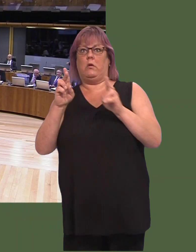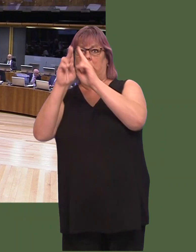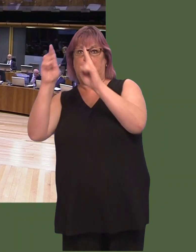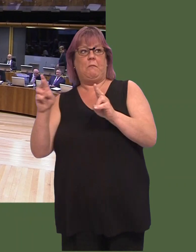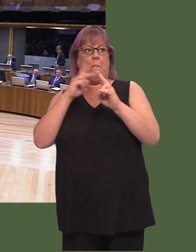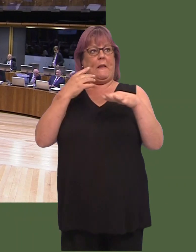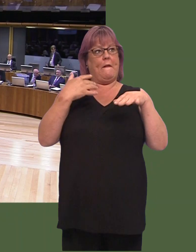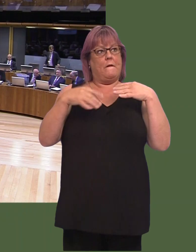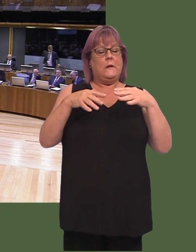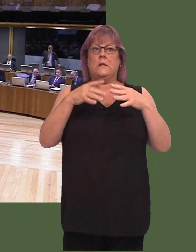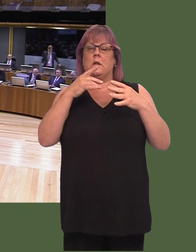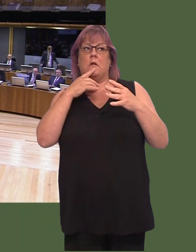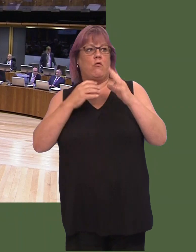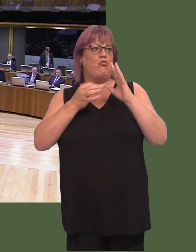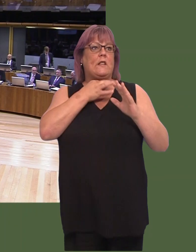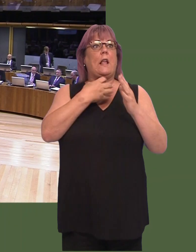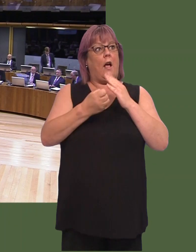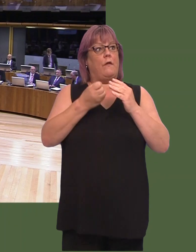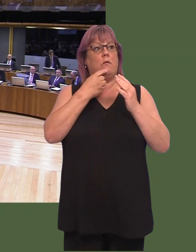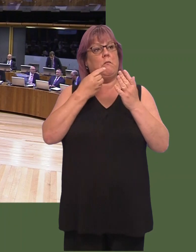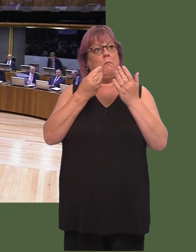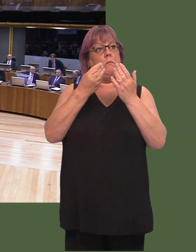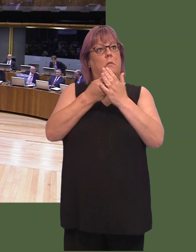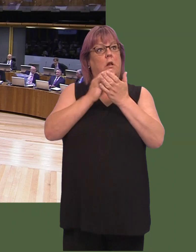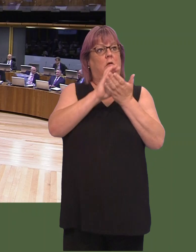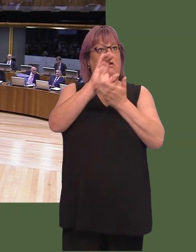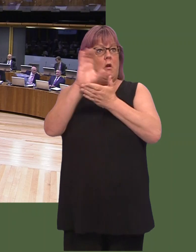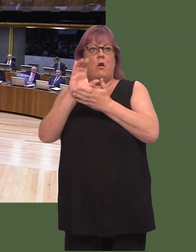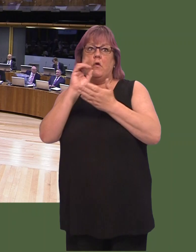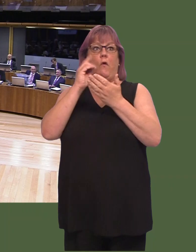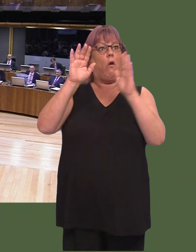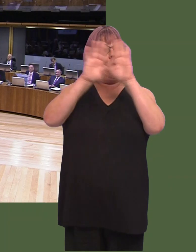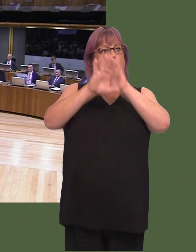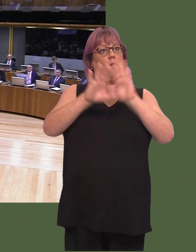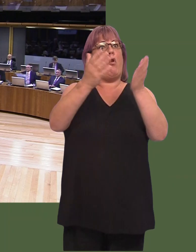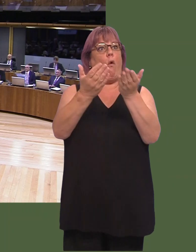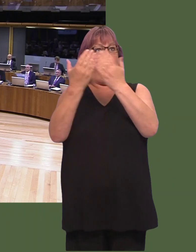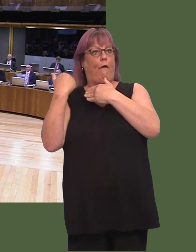blocks affected, and we're working with private sector companies to establish their plans to complete the essential work.